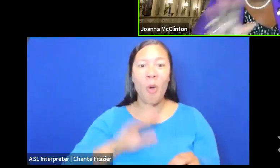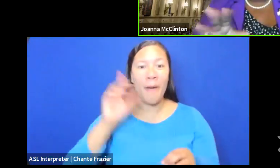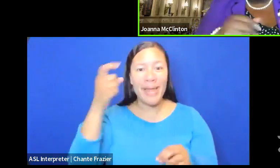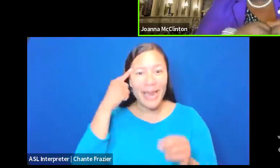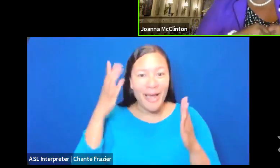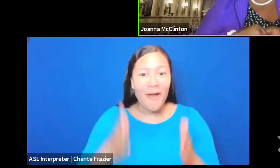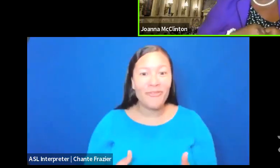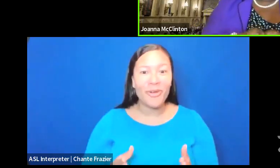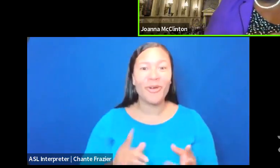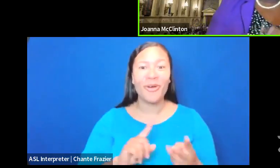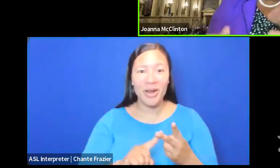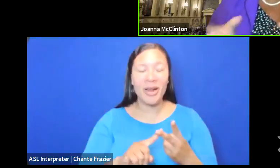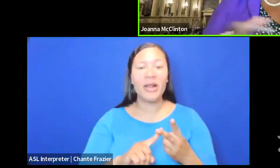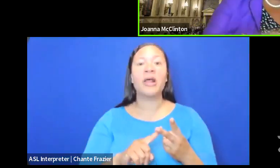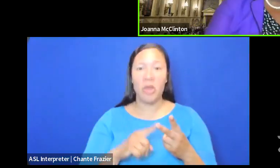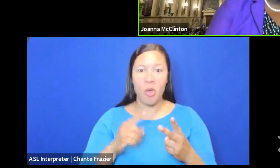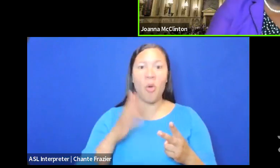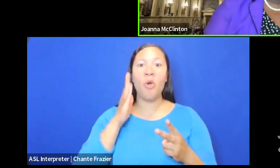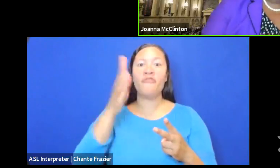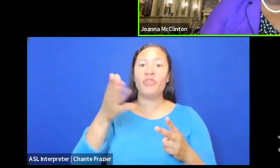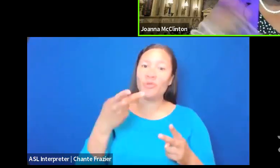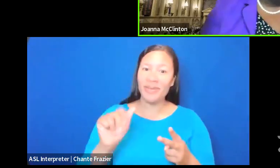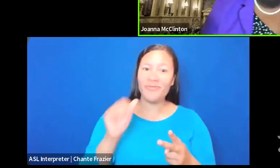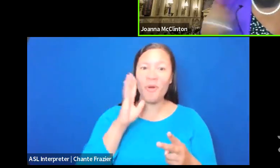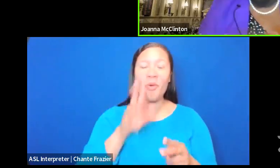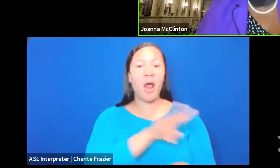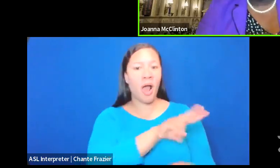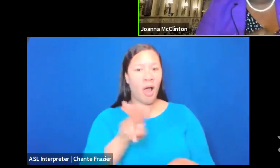last. That there are women that go